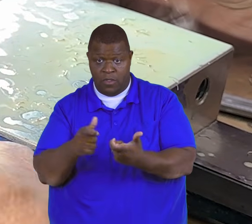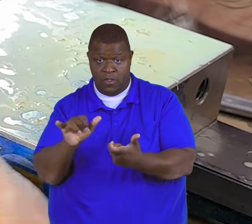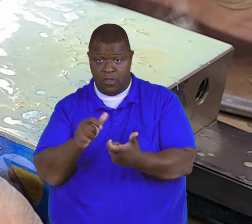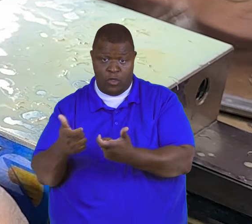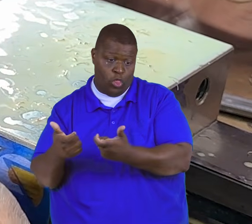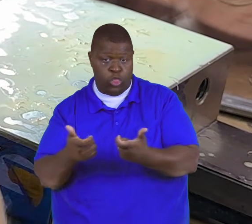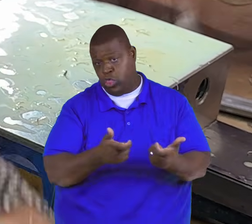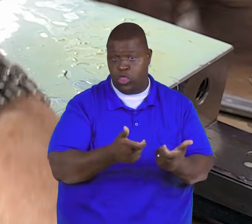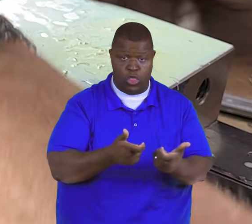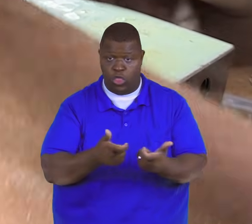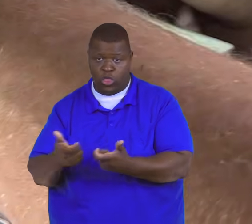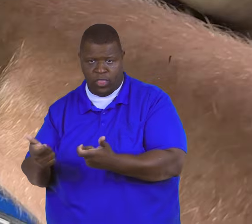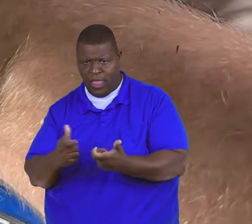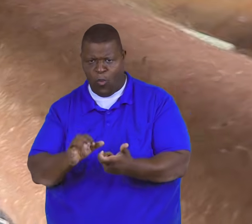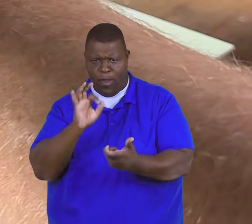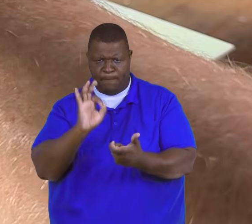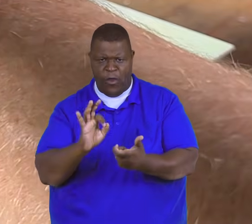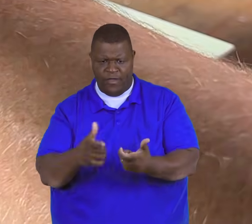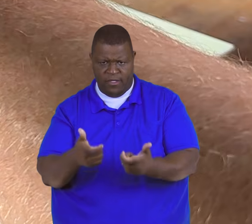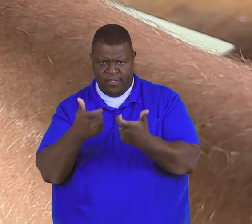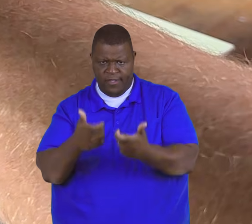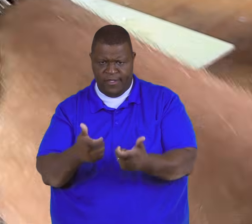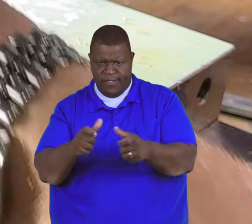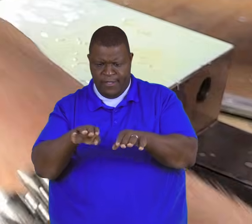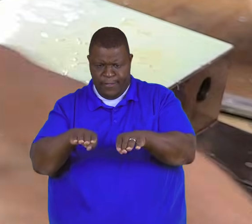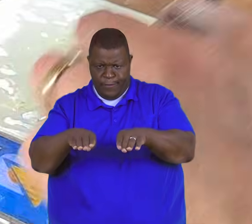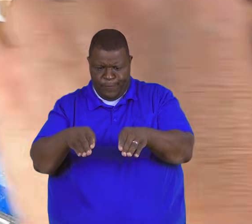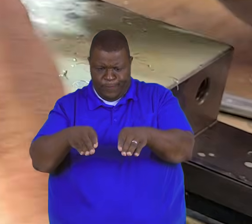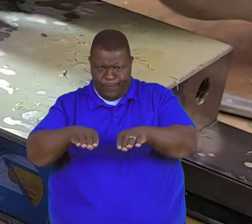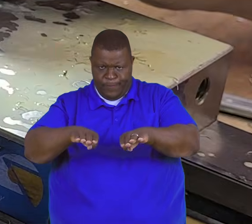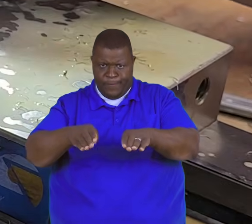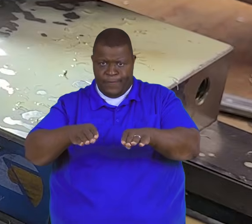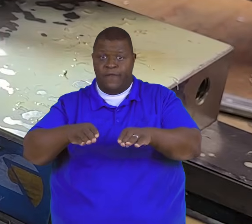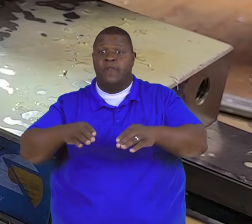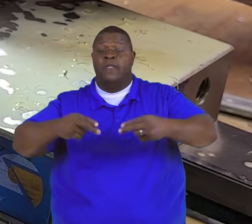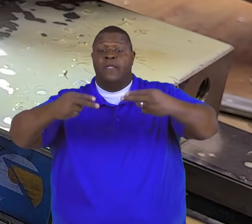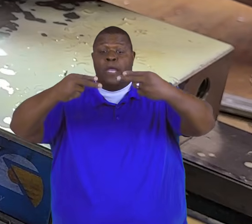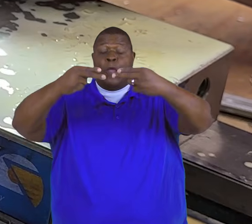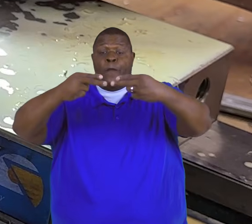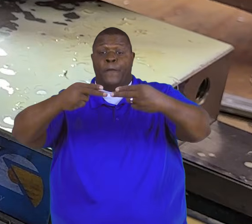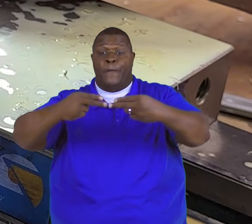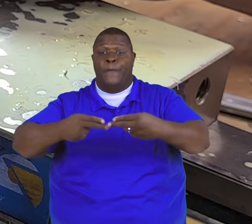when that's up against that, I'm in the right position and I bring it in and I do a very loose tighten.